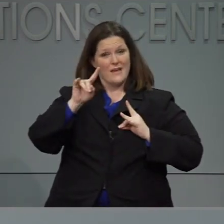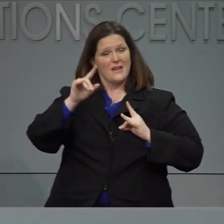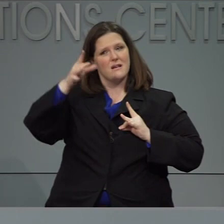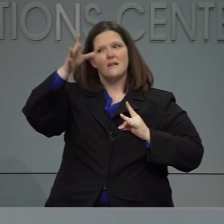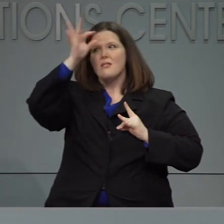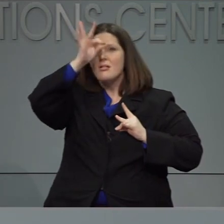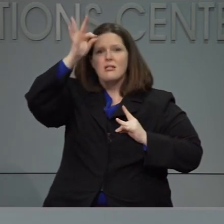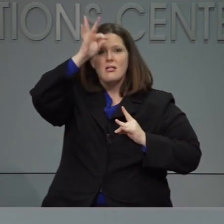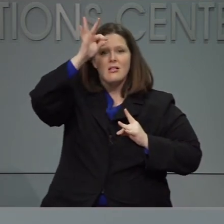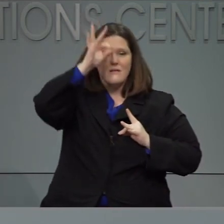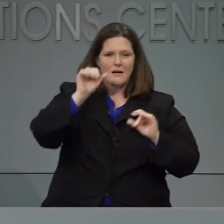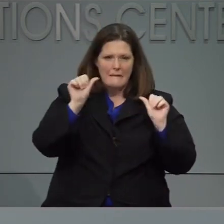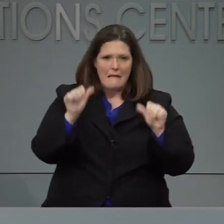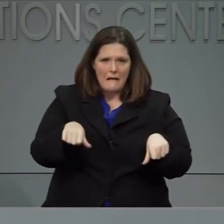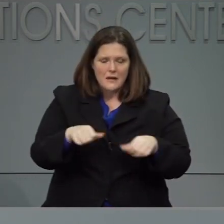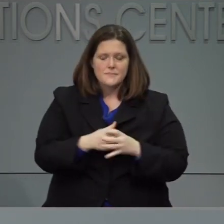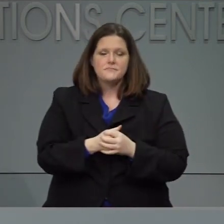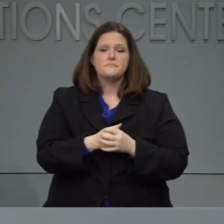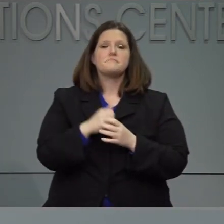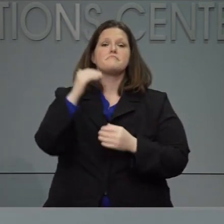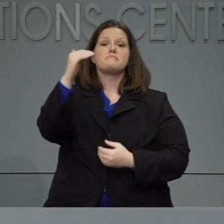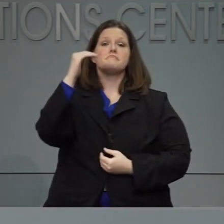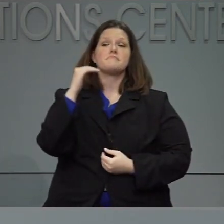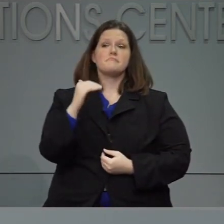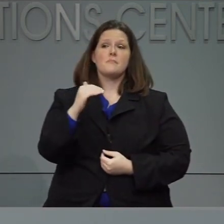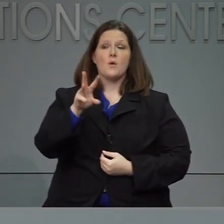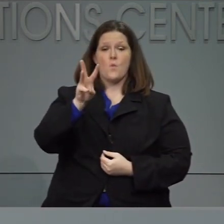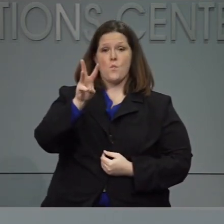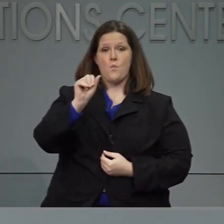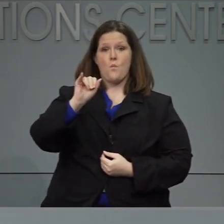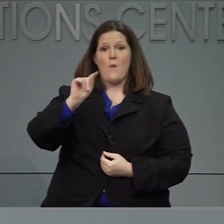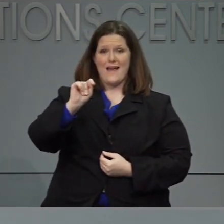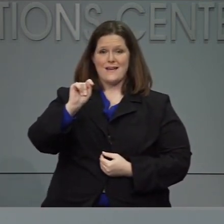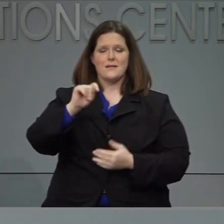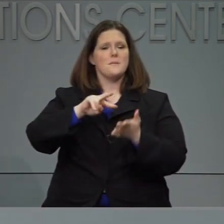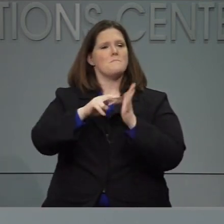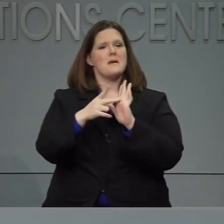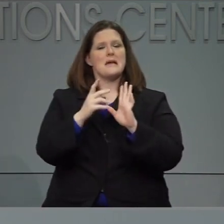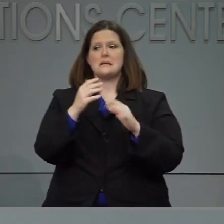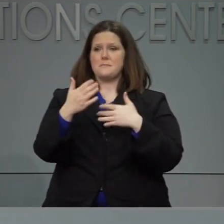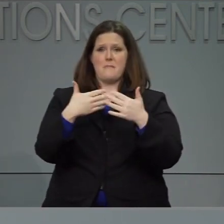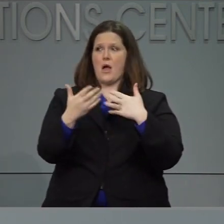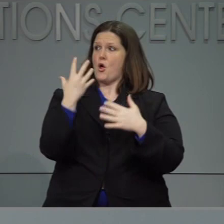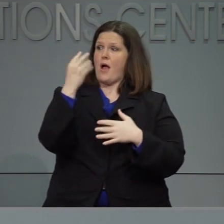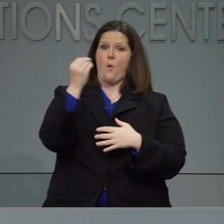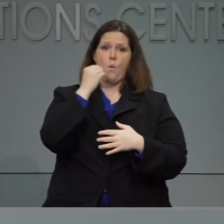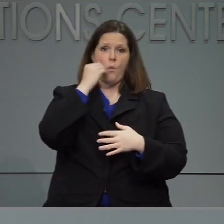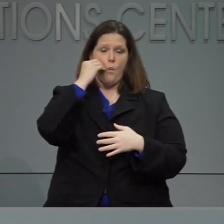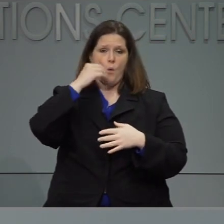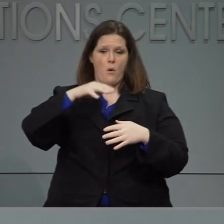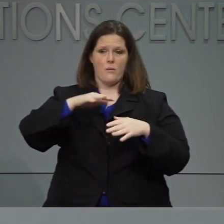THIS MEANS KEEPING SPACE BETWEEN YOURSELF AND OTHER PEOPLE WHEREVER YOU'RE OUTSIDE YOUR HOME AND KEEPING DISTANCE